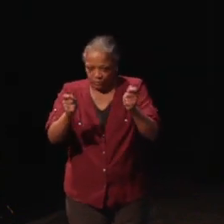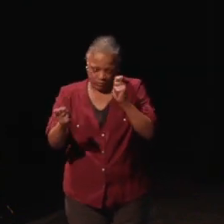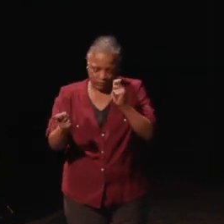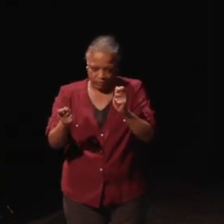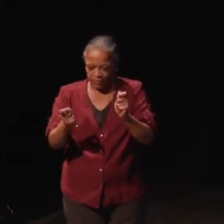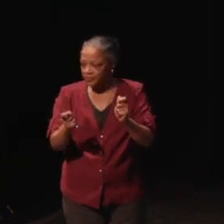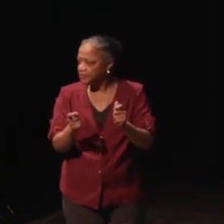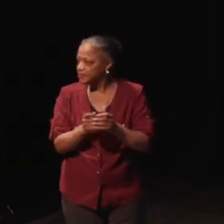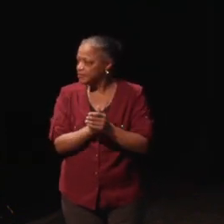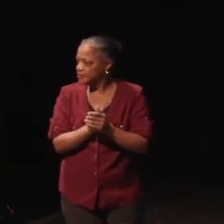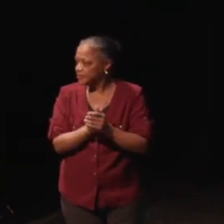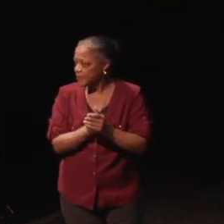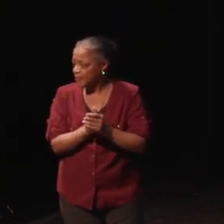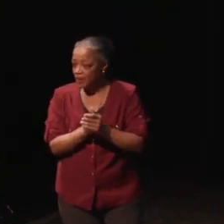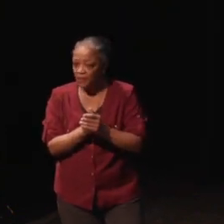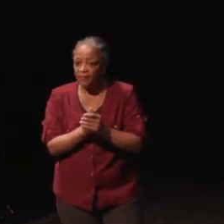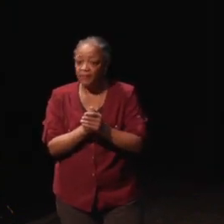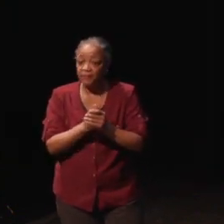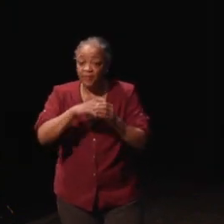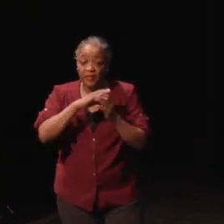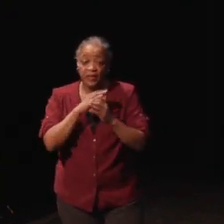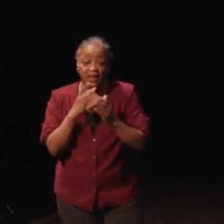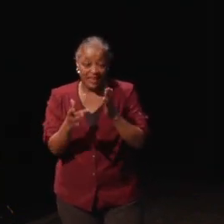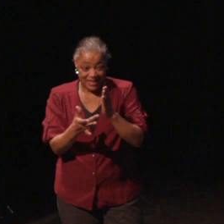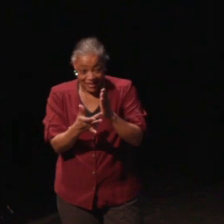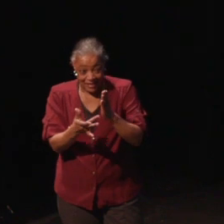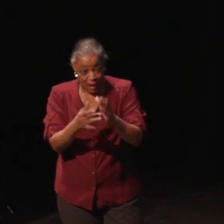Now the actual tech that you need to do to do that,